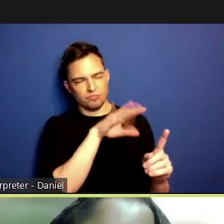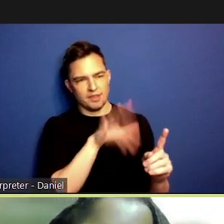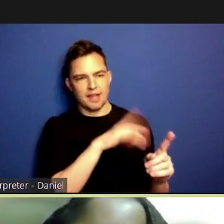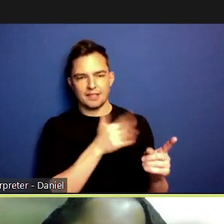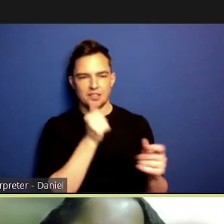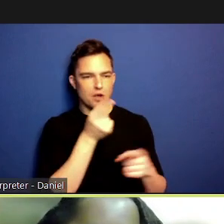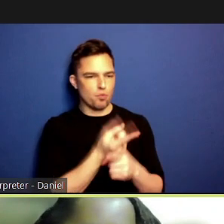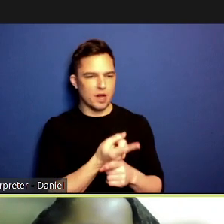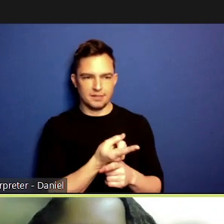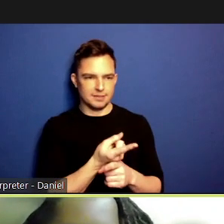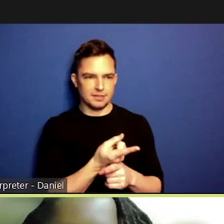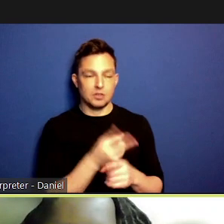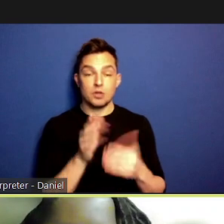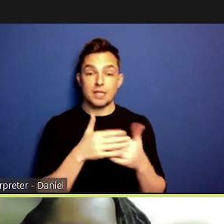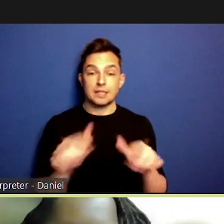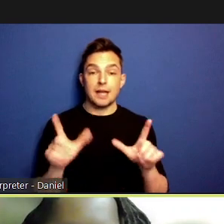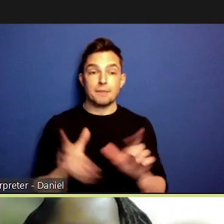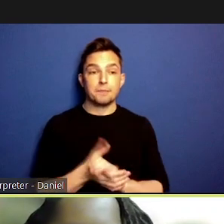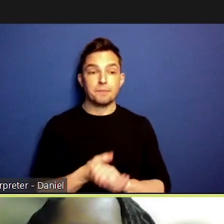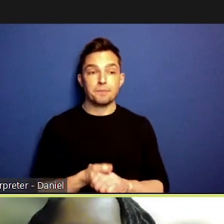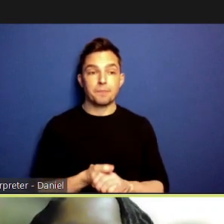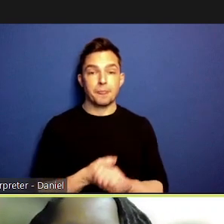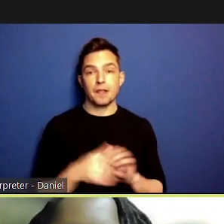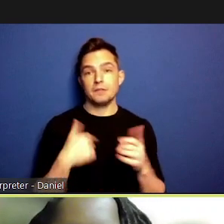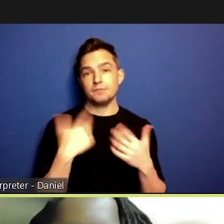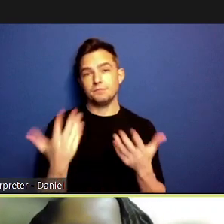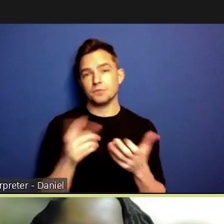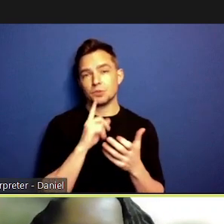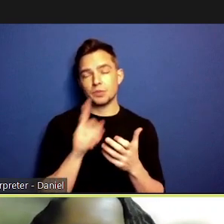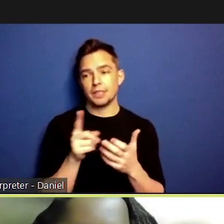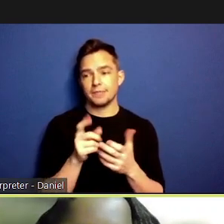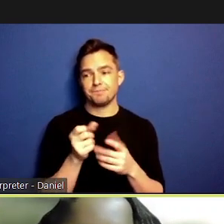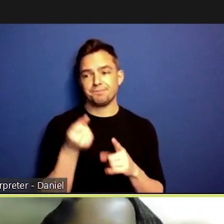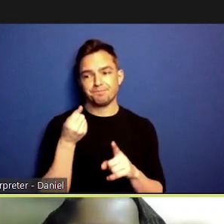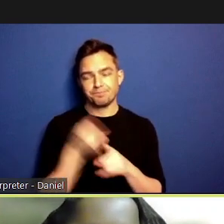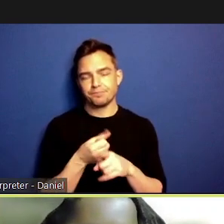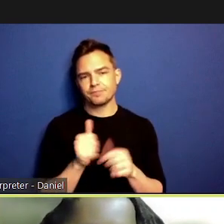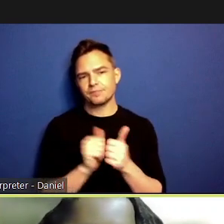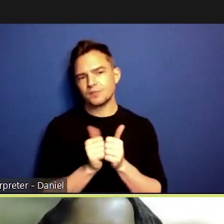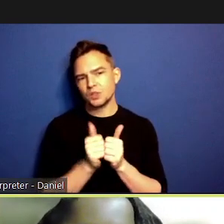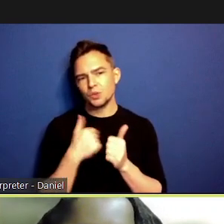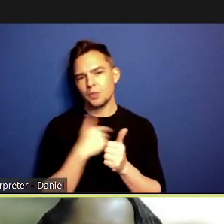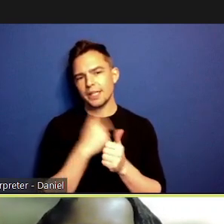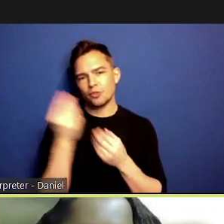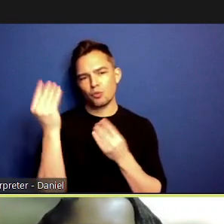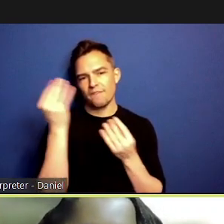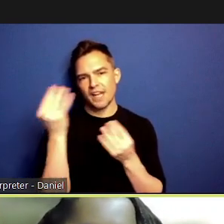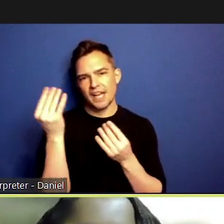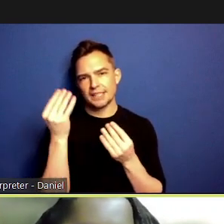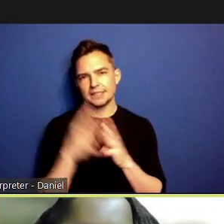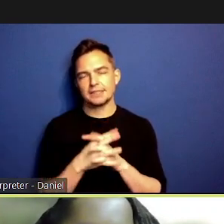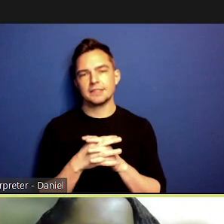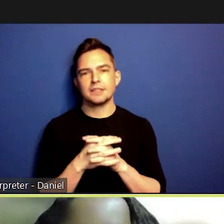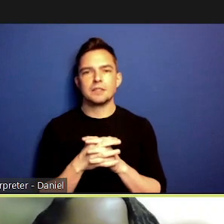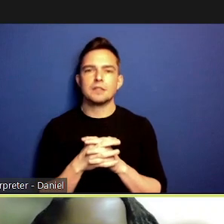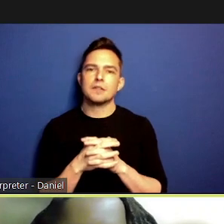to the next slide. I wanted to really unpack how we can reflect on narratives like the